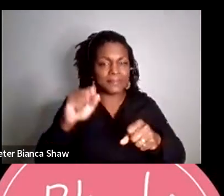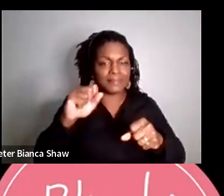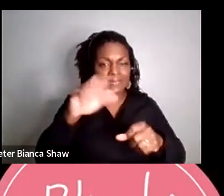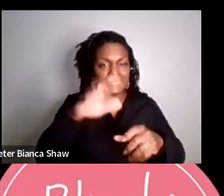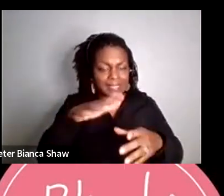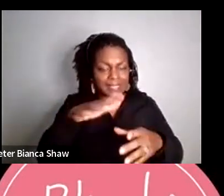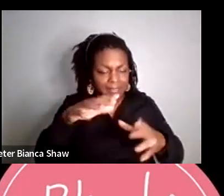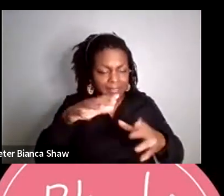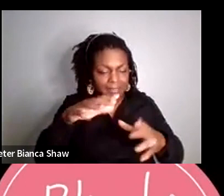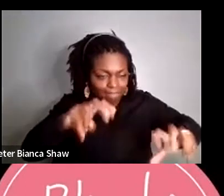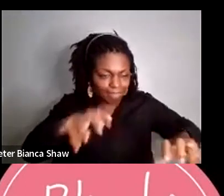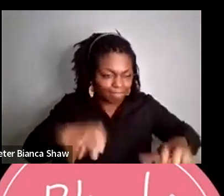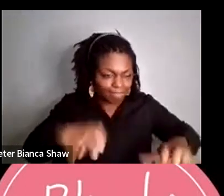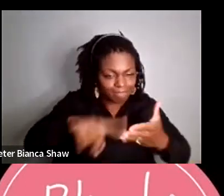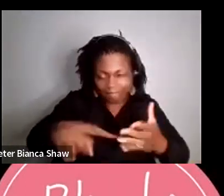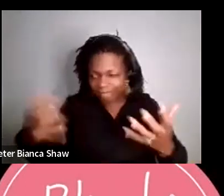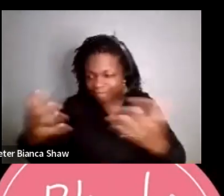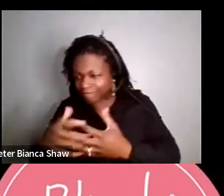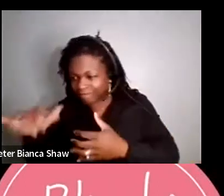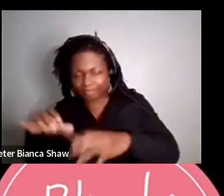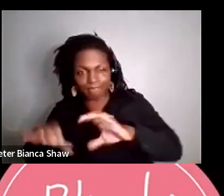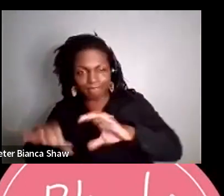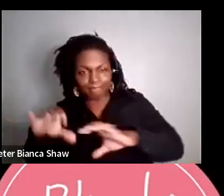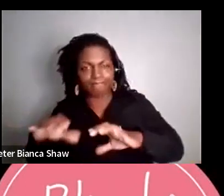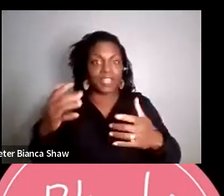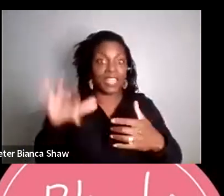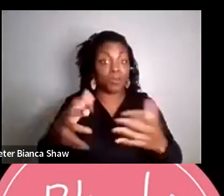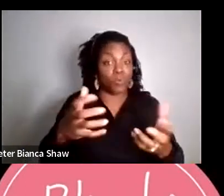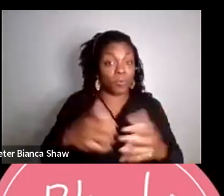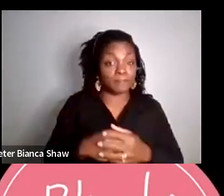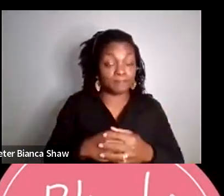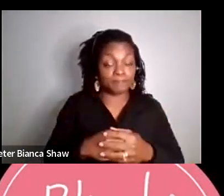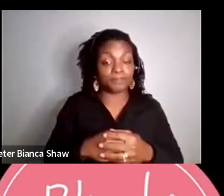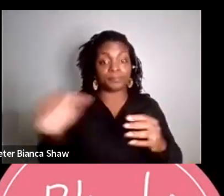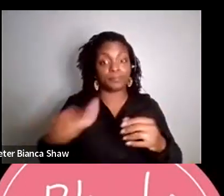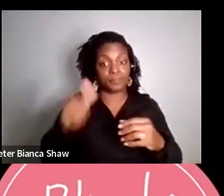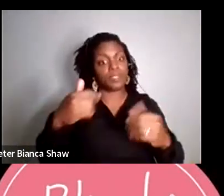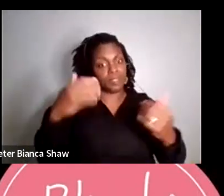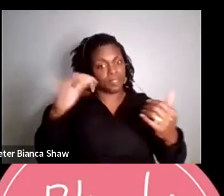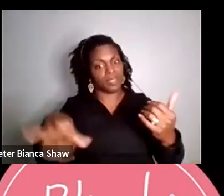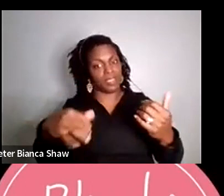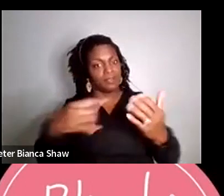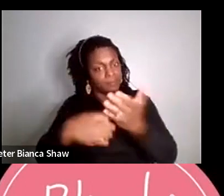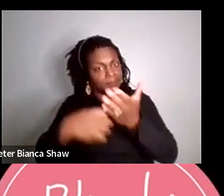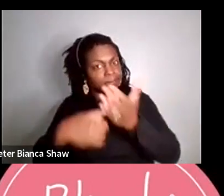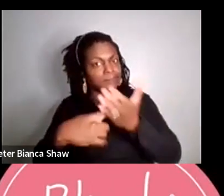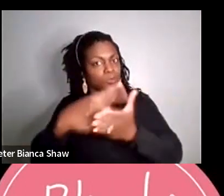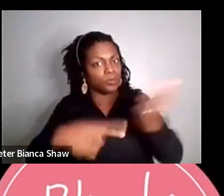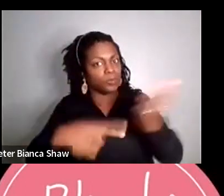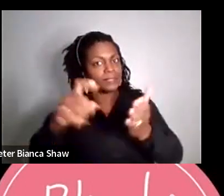So we had a lot of discussion on what they would need to do to make that happen.